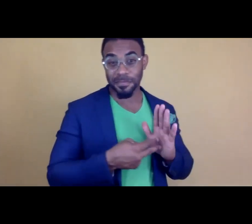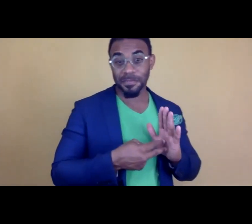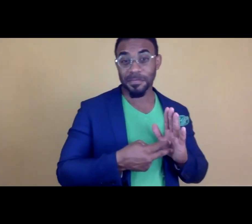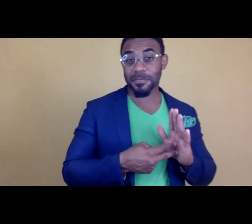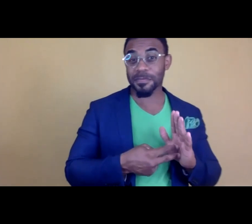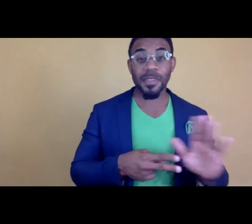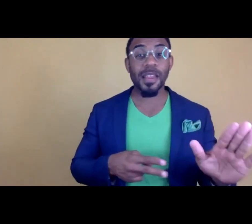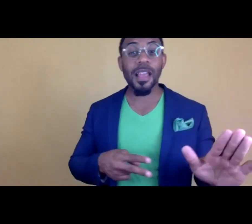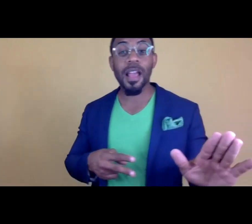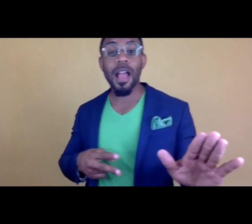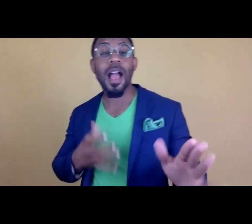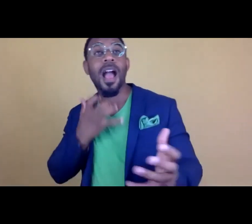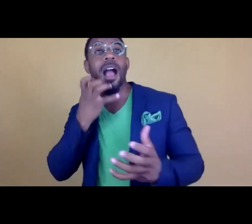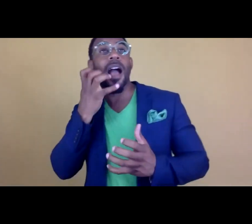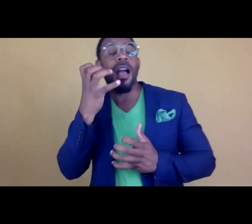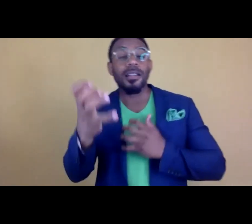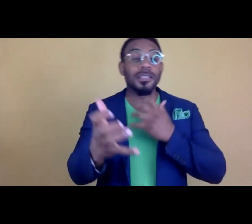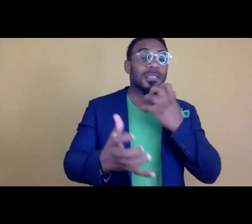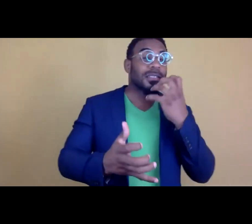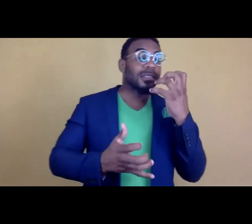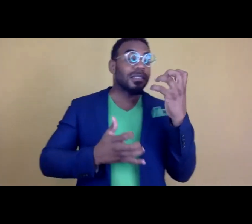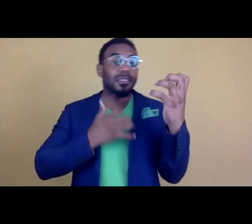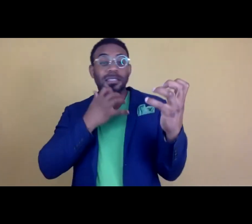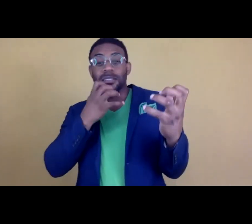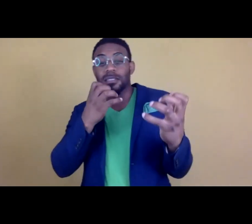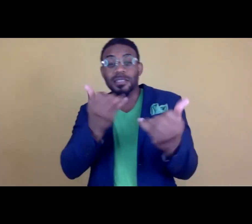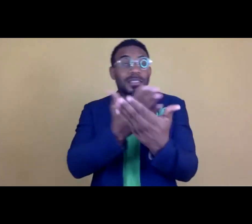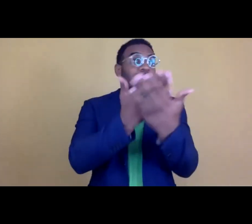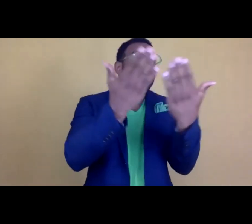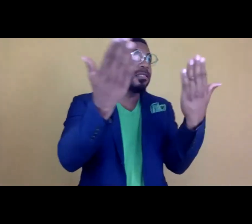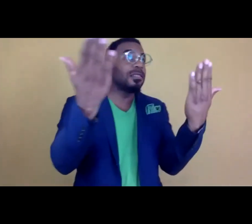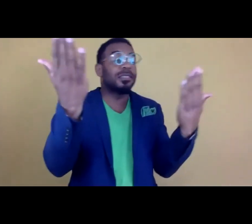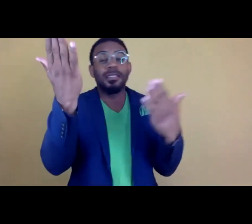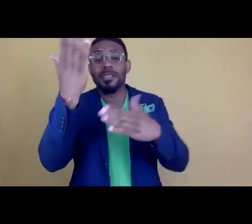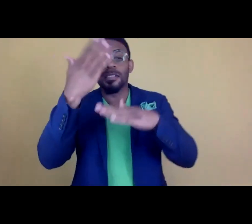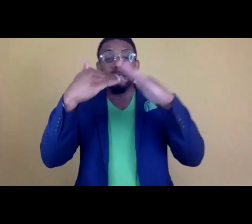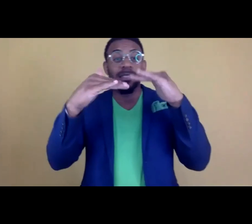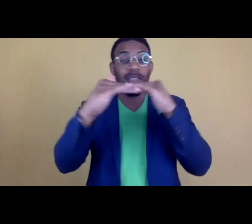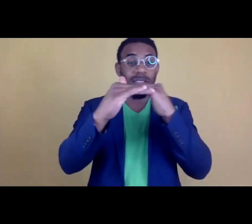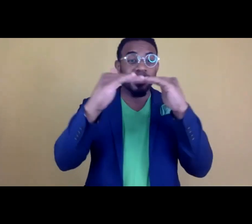Tenemos un proposito.